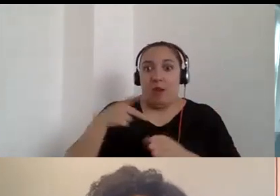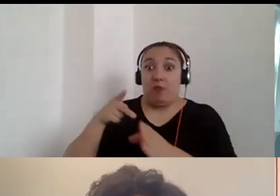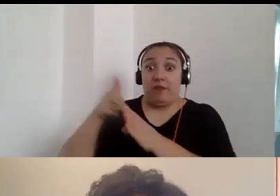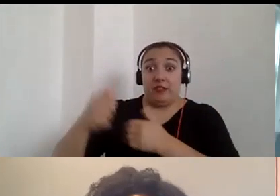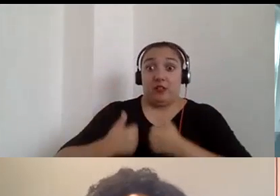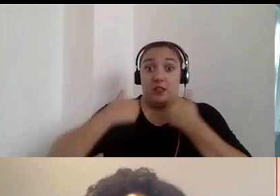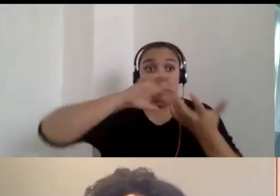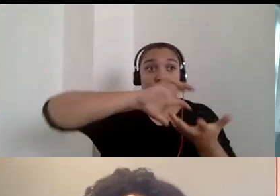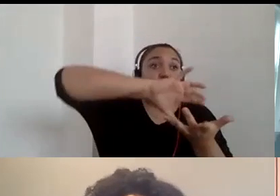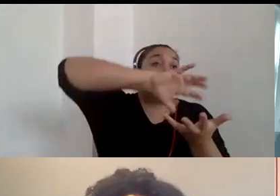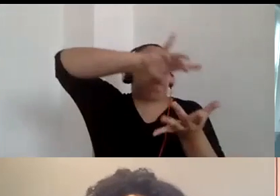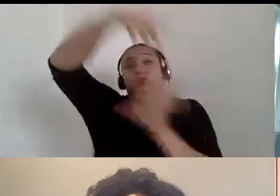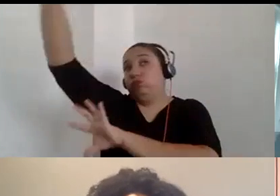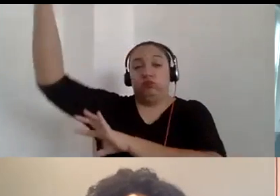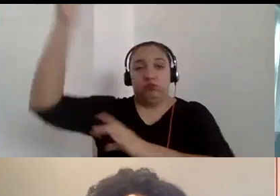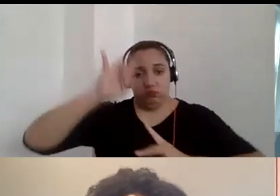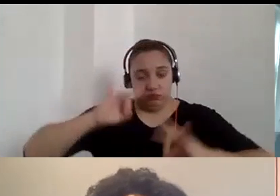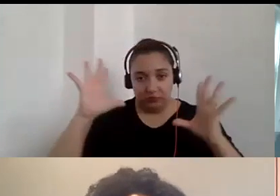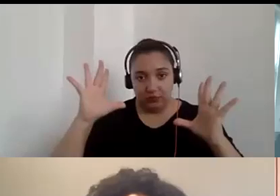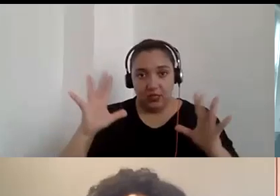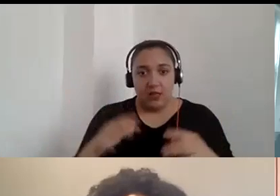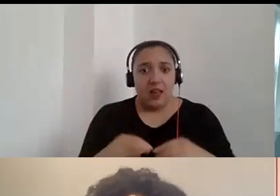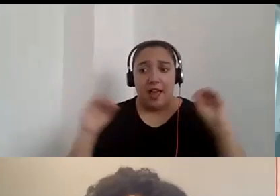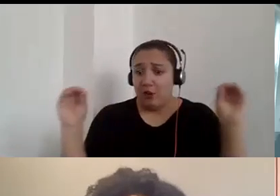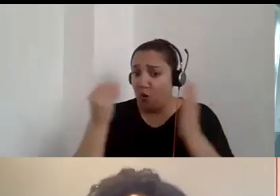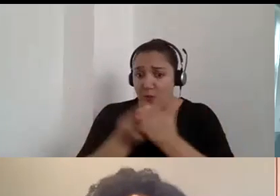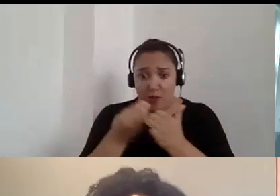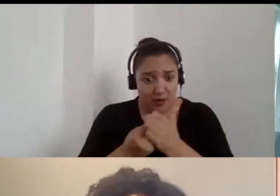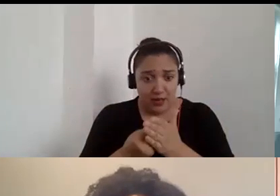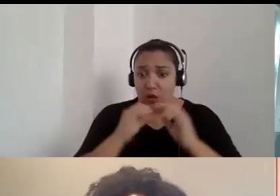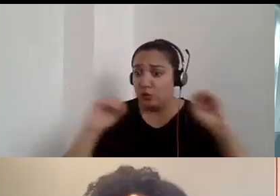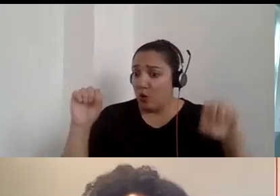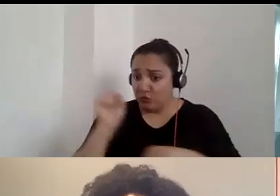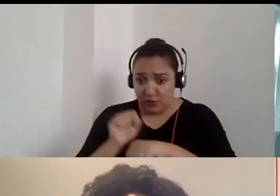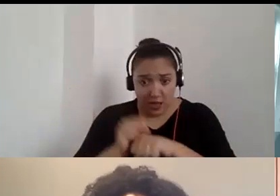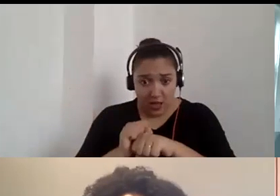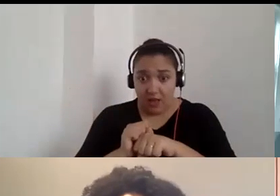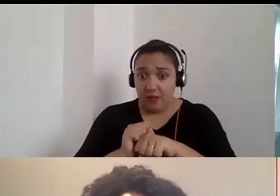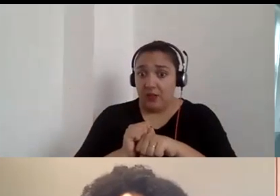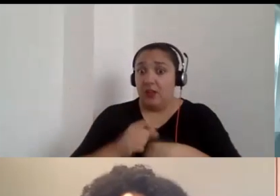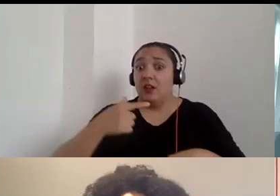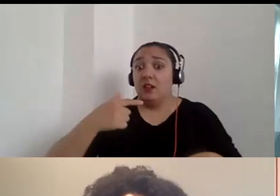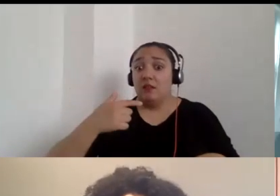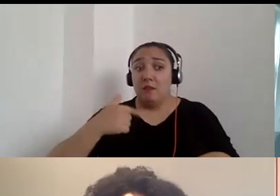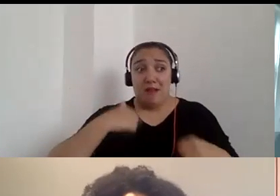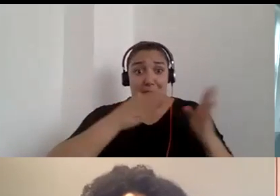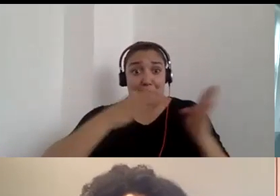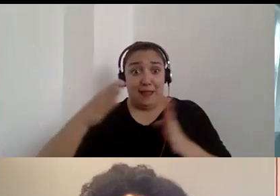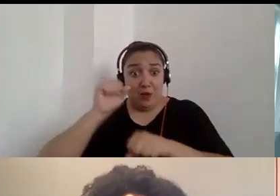way. I no longer have an income, I no longer have a job, all of my work for the next six to 12 months has been canceled.